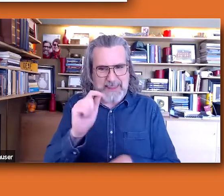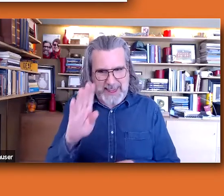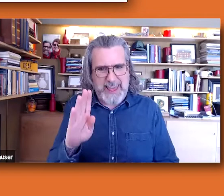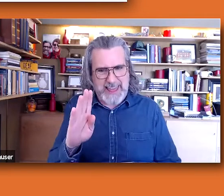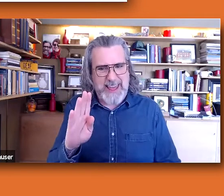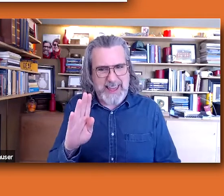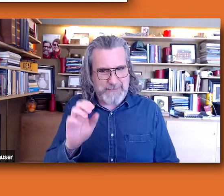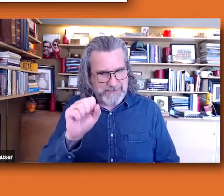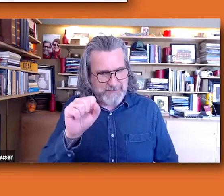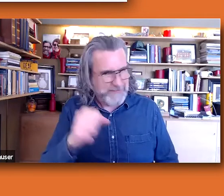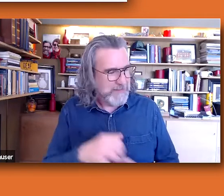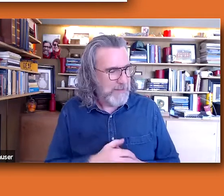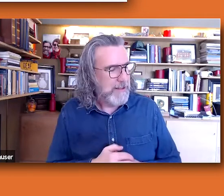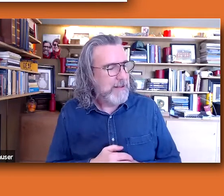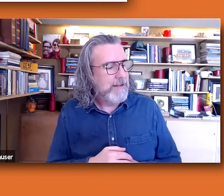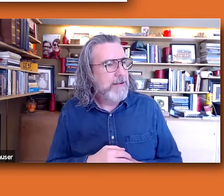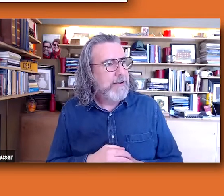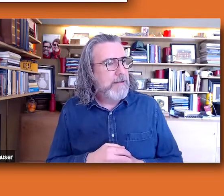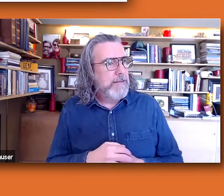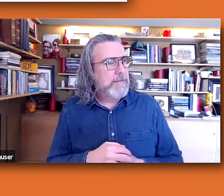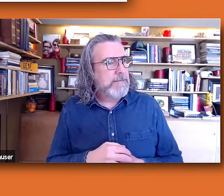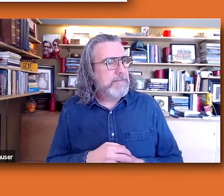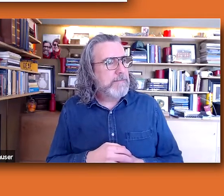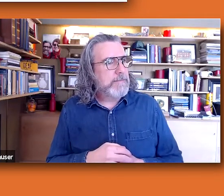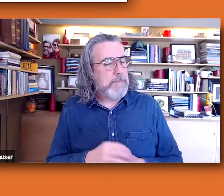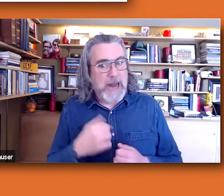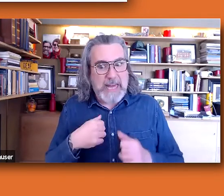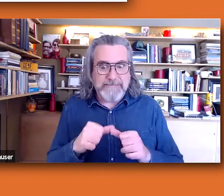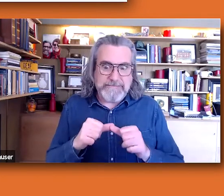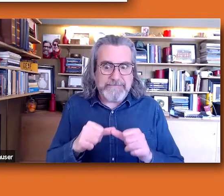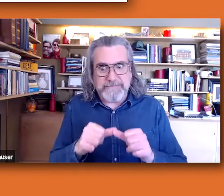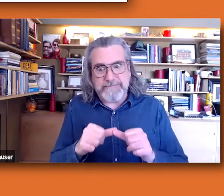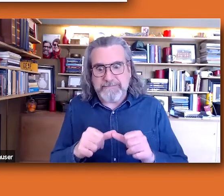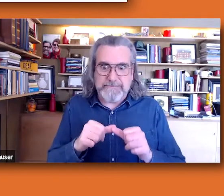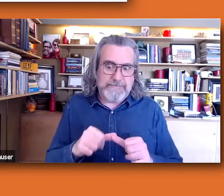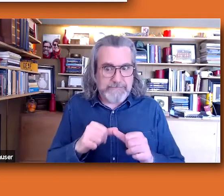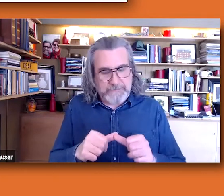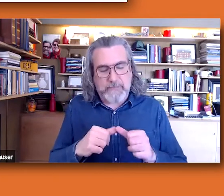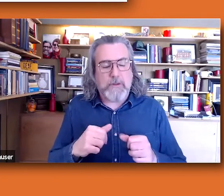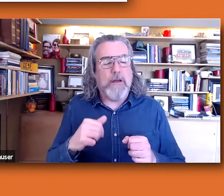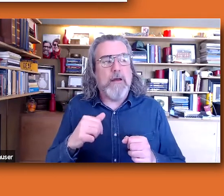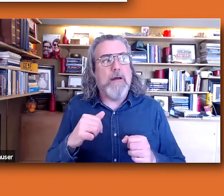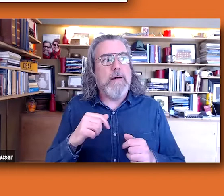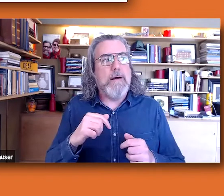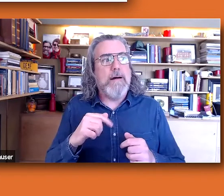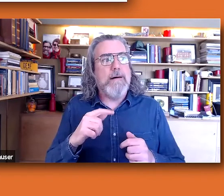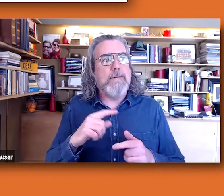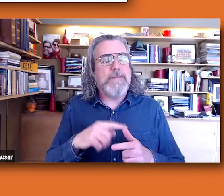Peter: That's right. I created that lab in 2003. And from there, I continued.